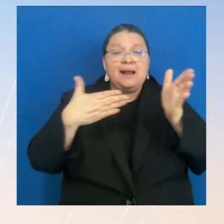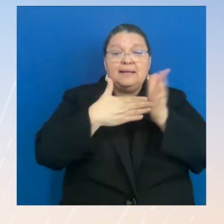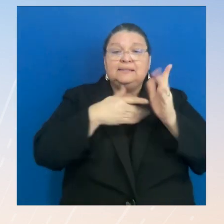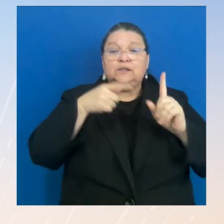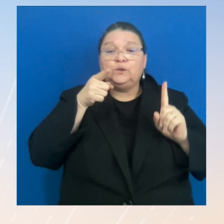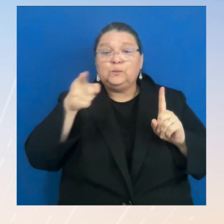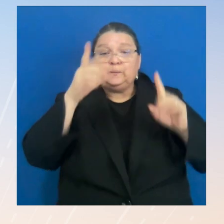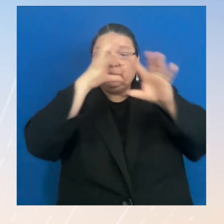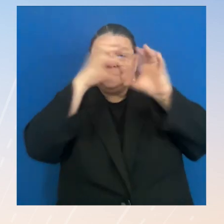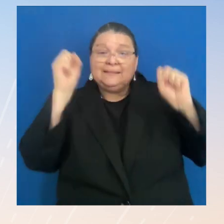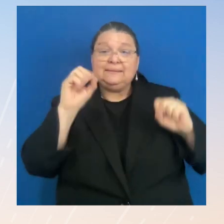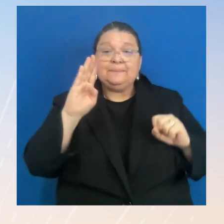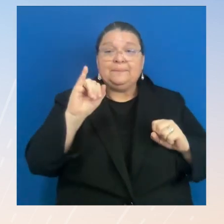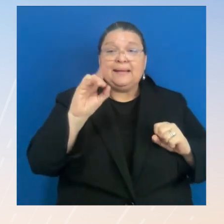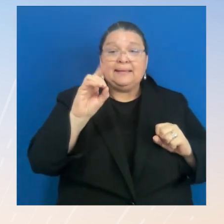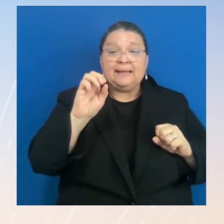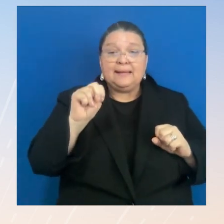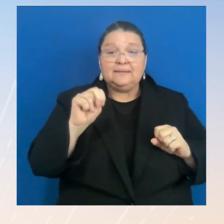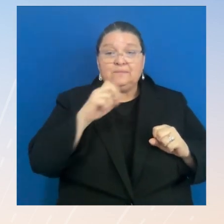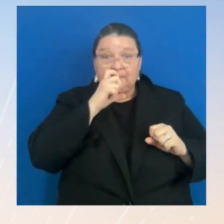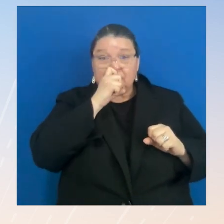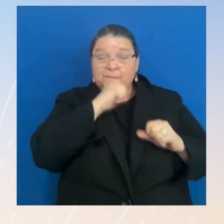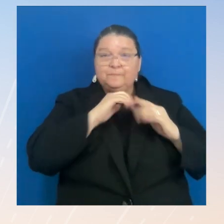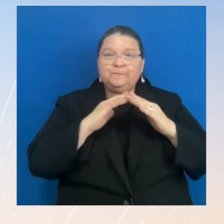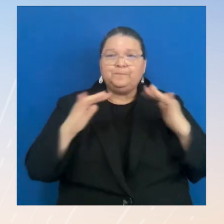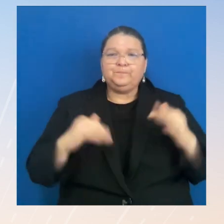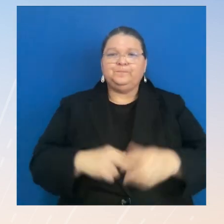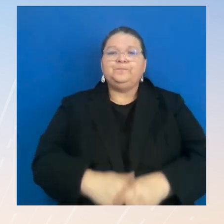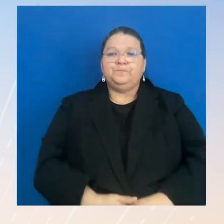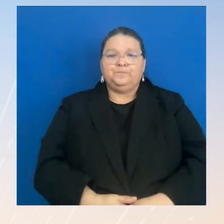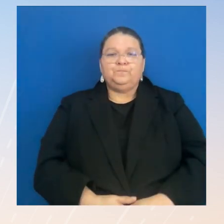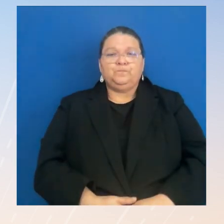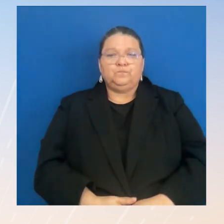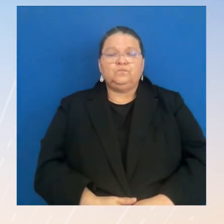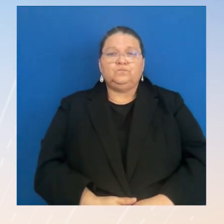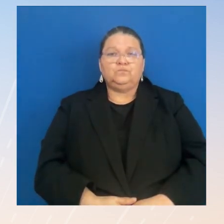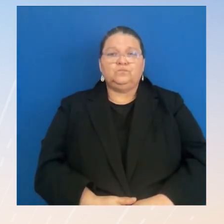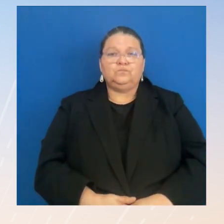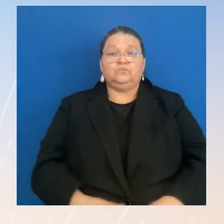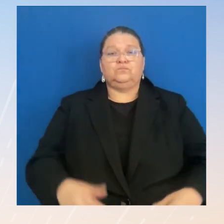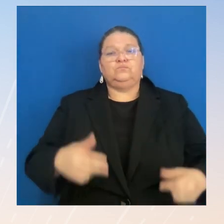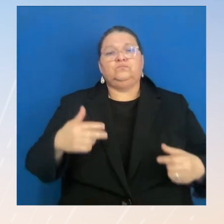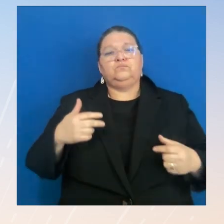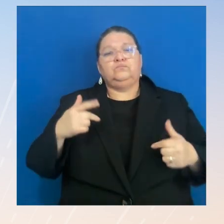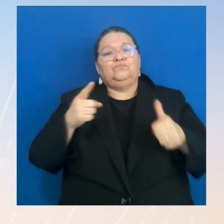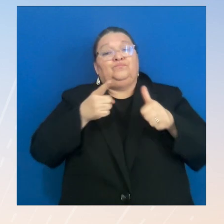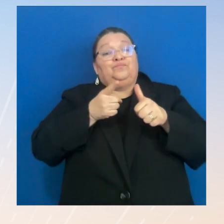so they may -- may have sanctioned his dad. May he rest in peace. The second piece, I would say, is that --